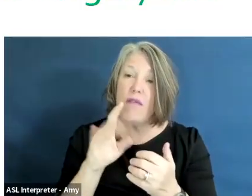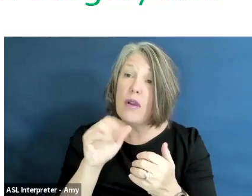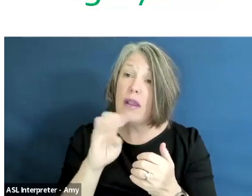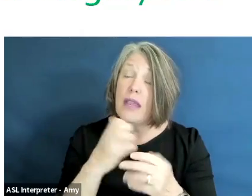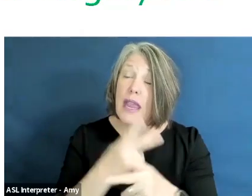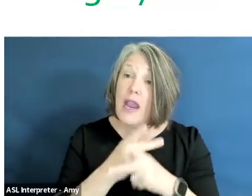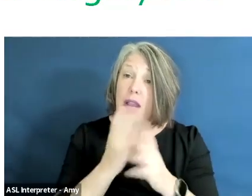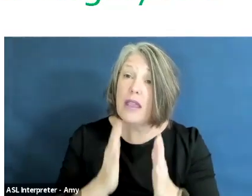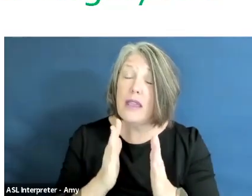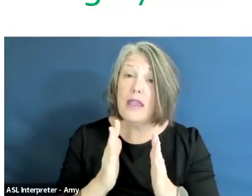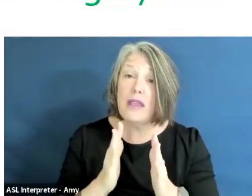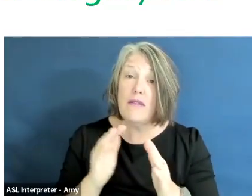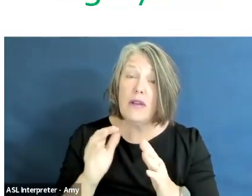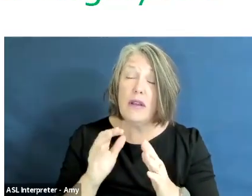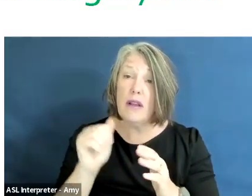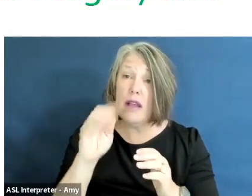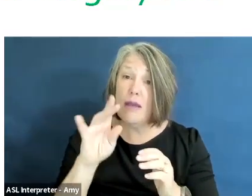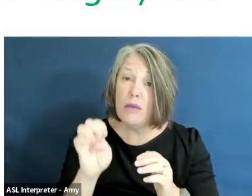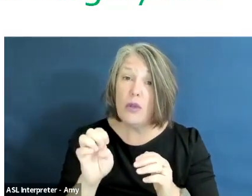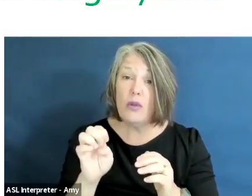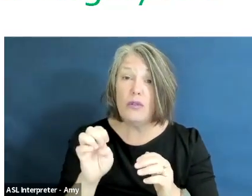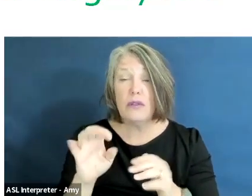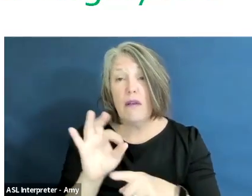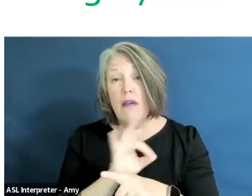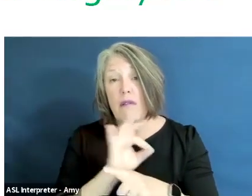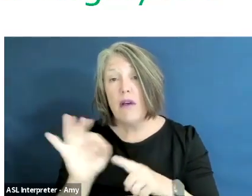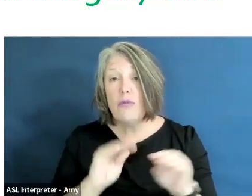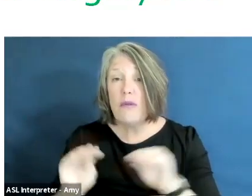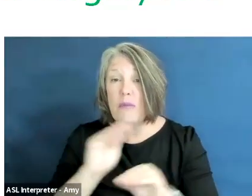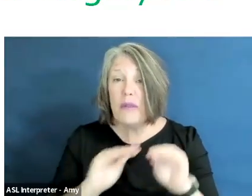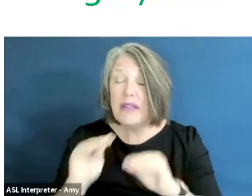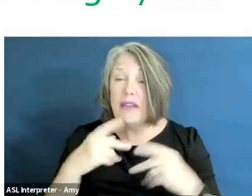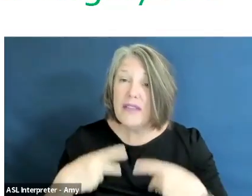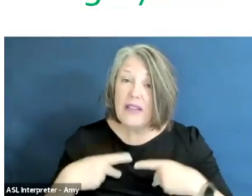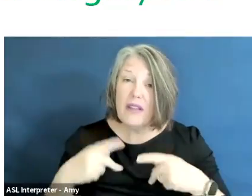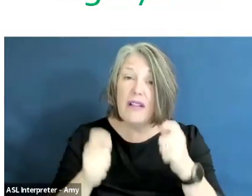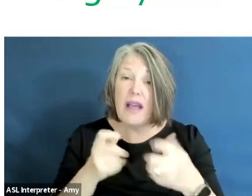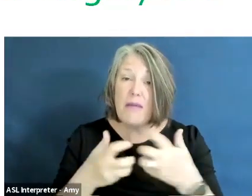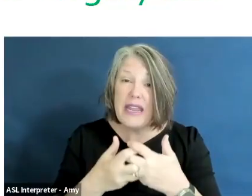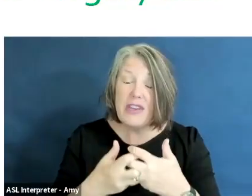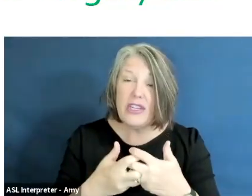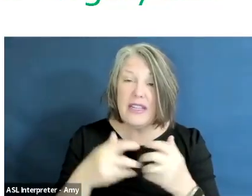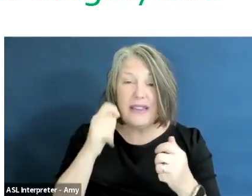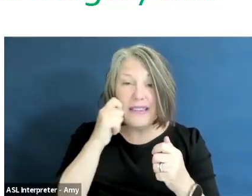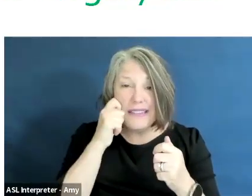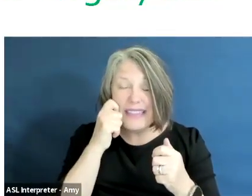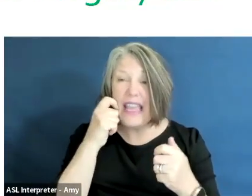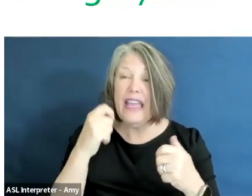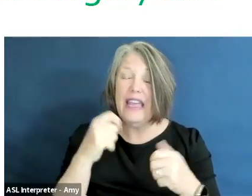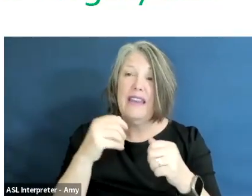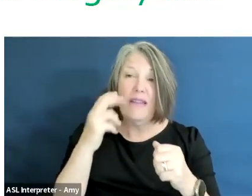functional mobility and physical accommodations, musculoskeletal and skin health, bowel and bladder surgery and health,